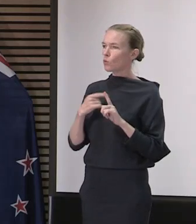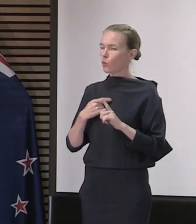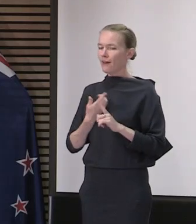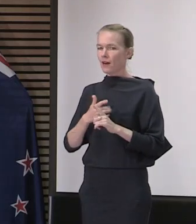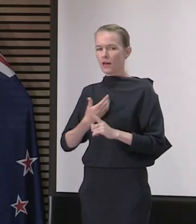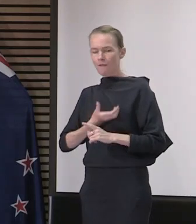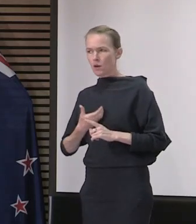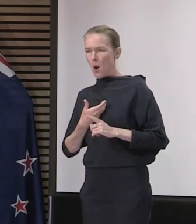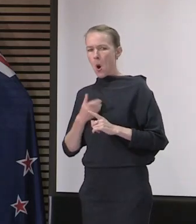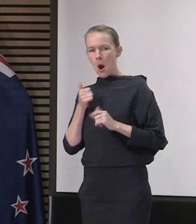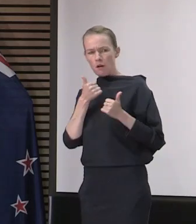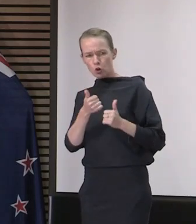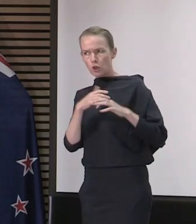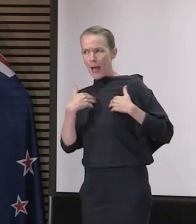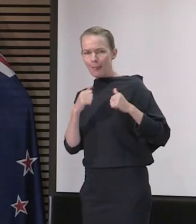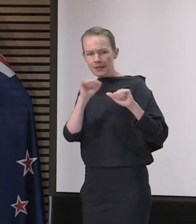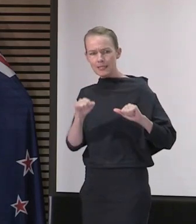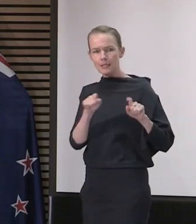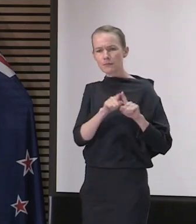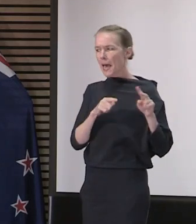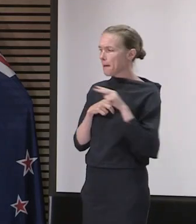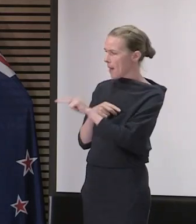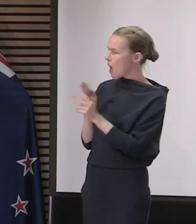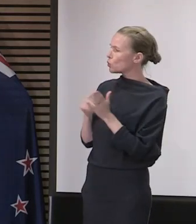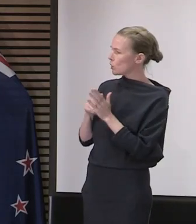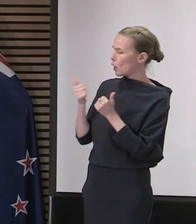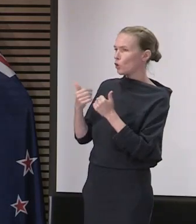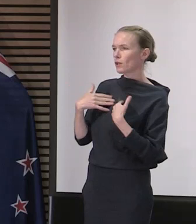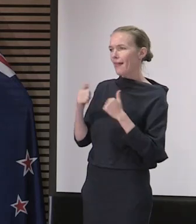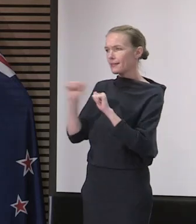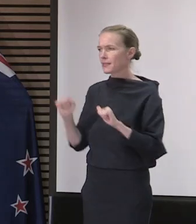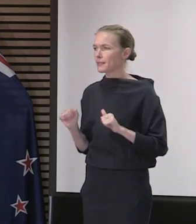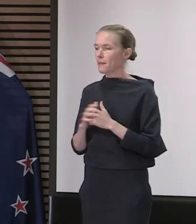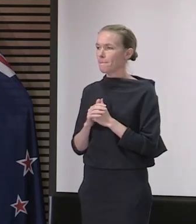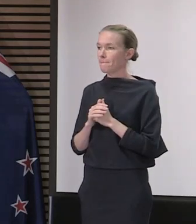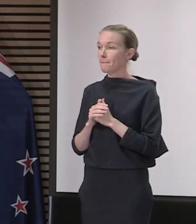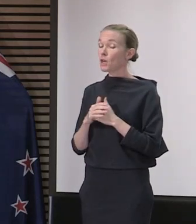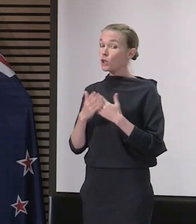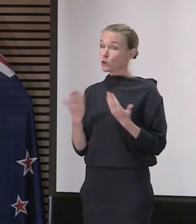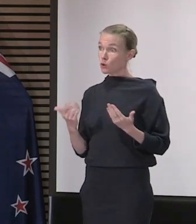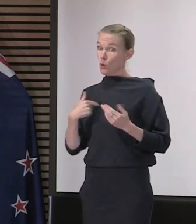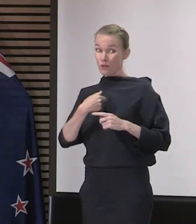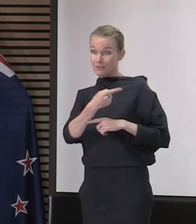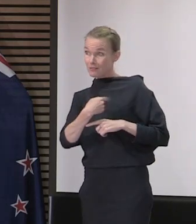capabilities in that regard and my senses, if I reflect how closely we have worked together over the last three